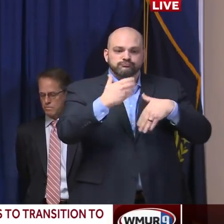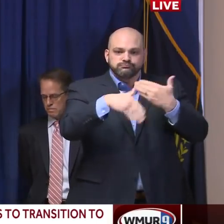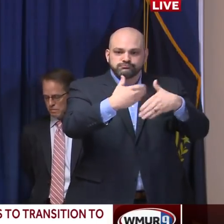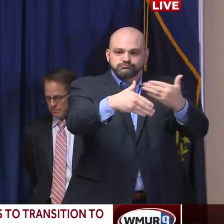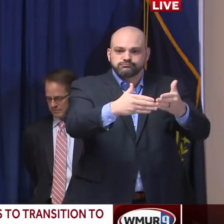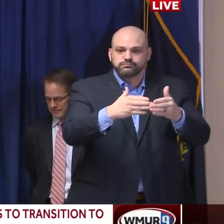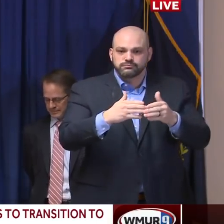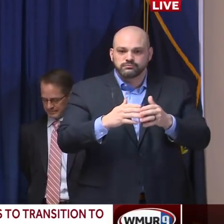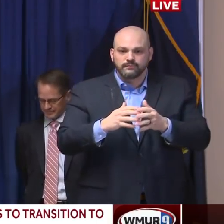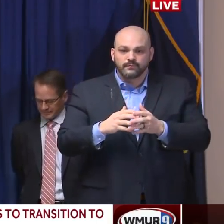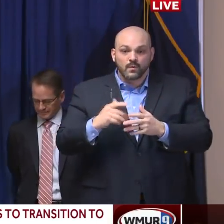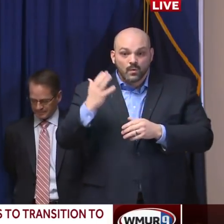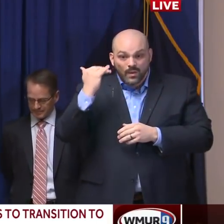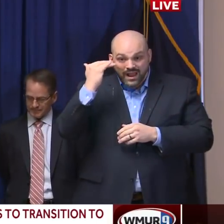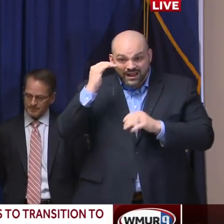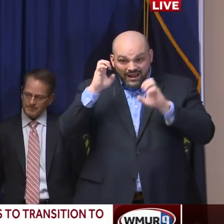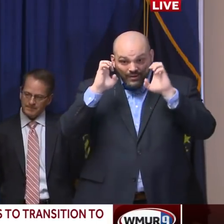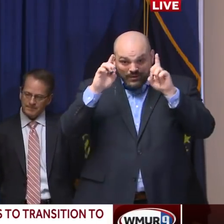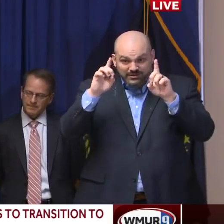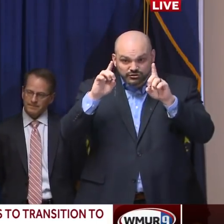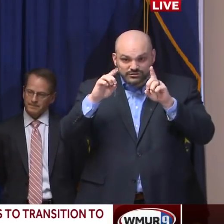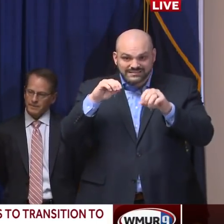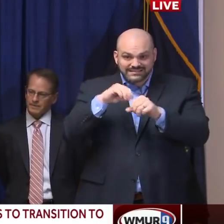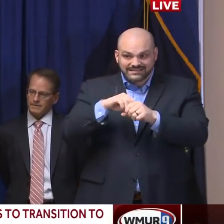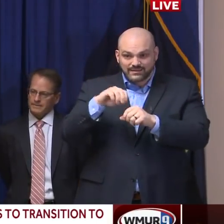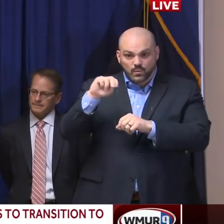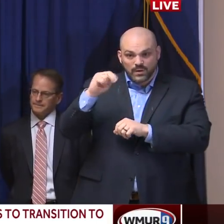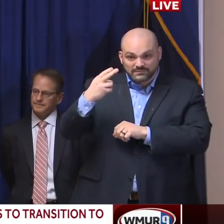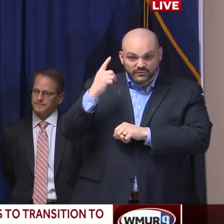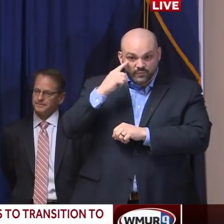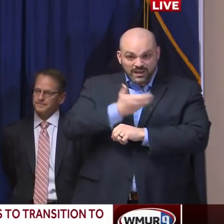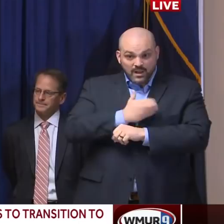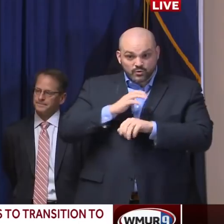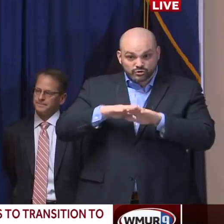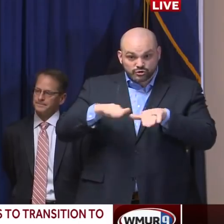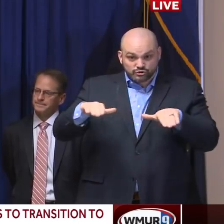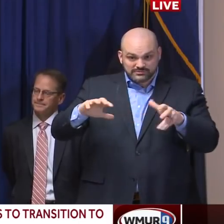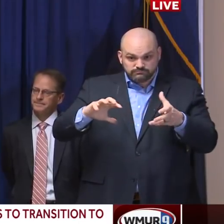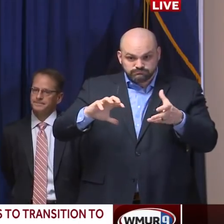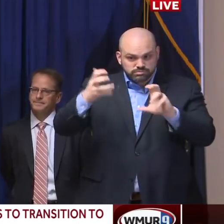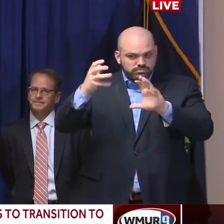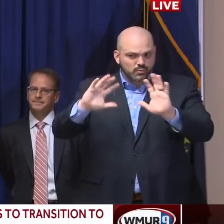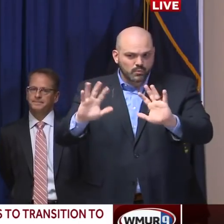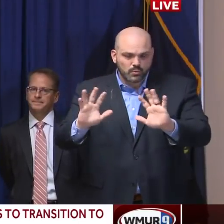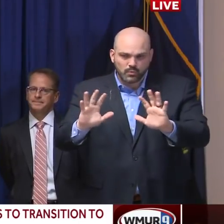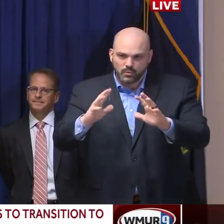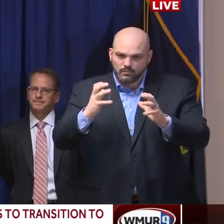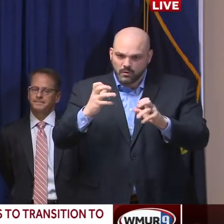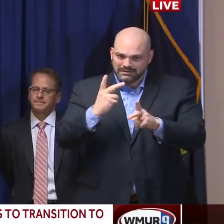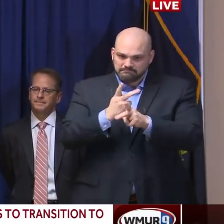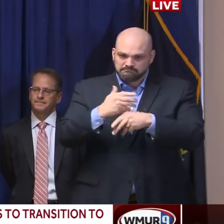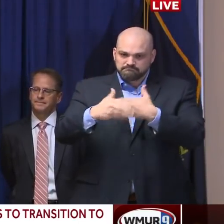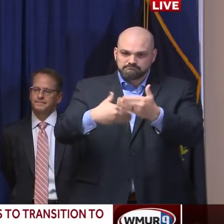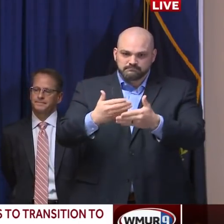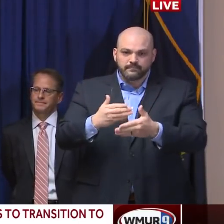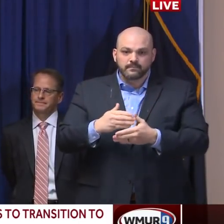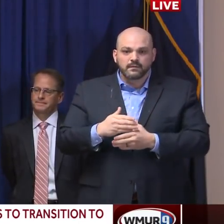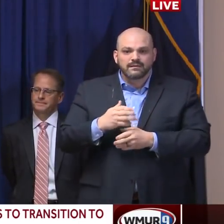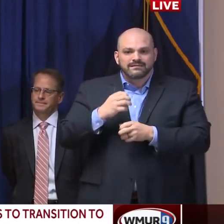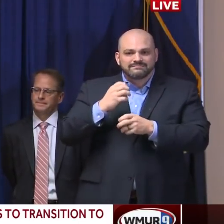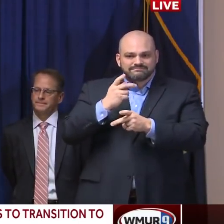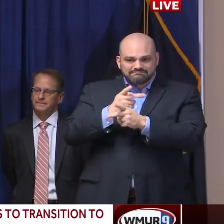THE DEPARTMENT OF EDUCATION STANDS READY TO ASSIST ALL SCHOOLS IN BRINGING THE EFFORTS UP TO SPEED SO THE EDUCATION OF OUR CHILDREN IN NEW HAMPSHIRE WILL NOT BE DISRUPTED.